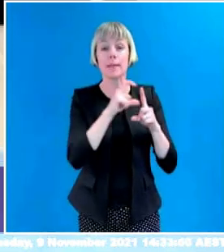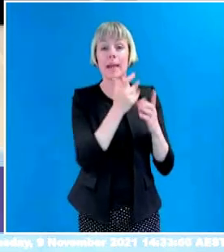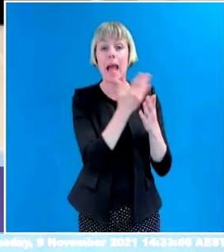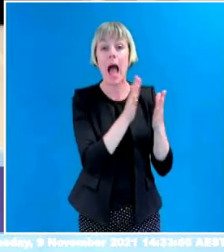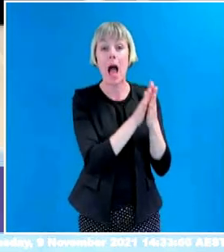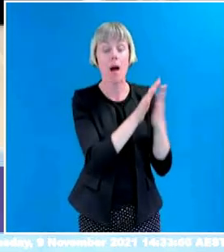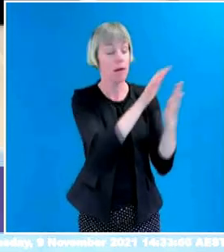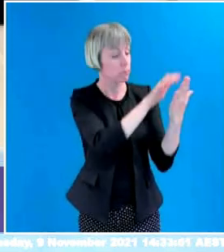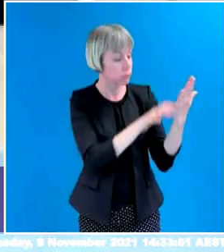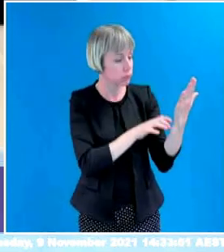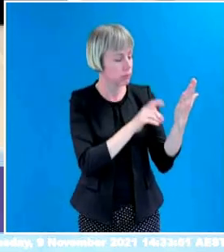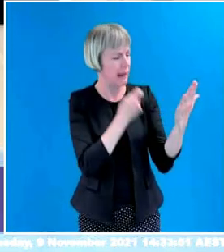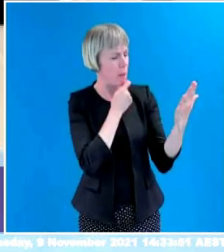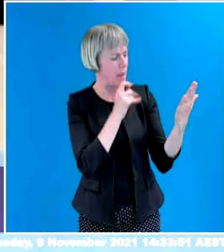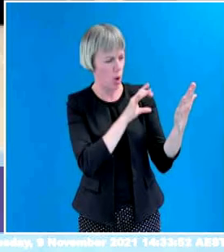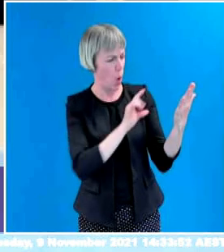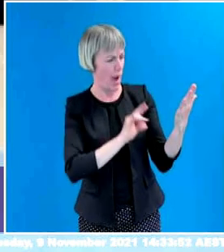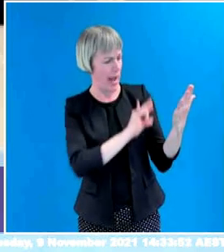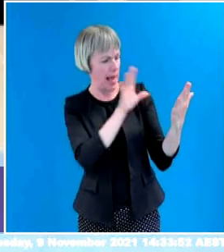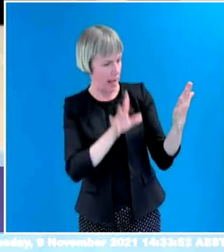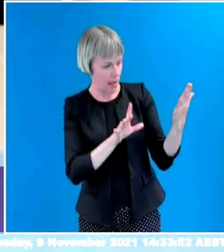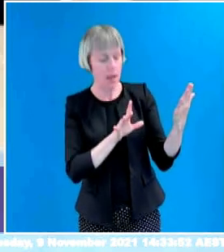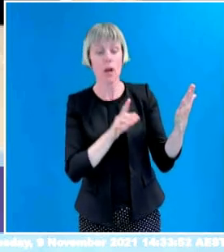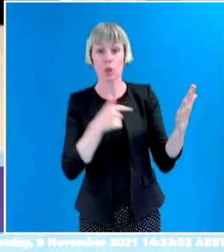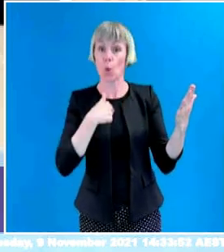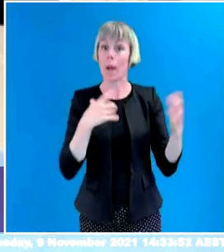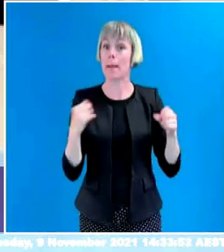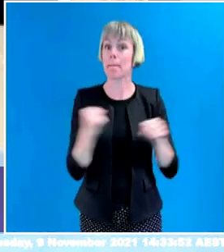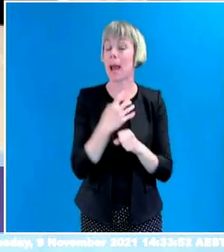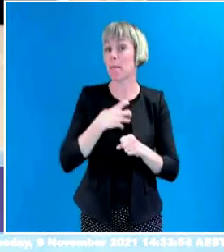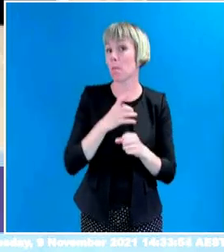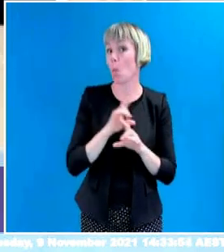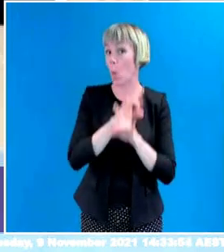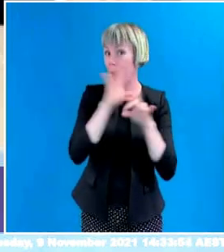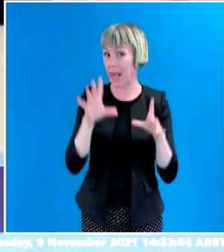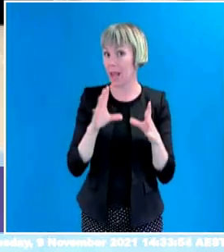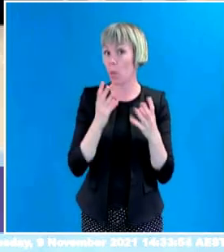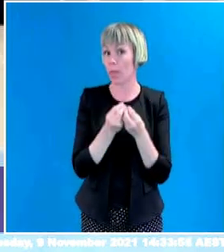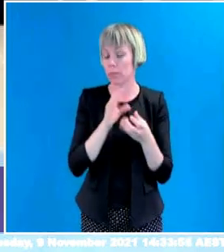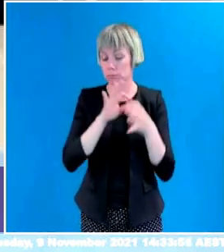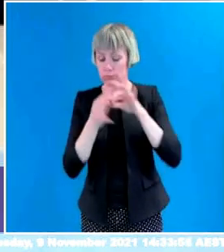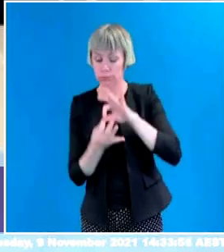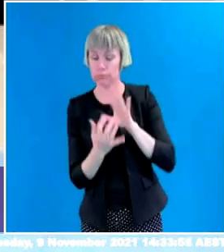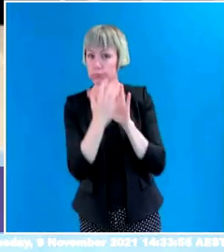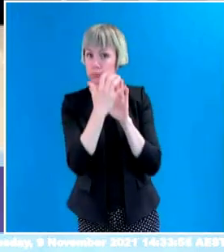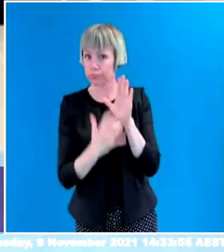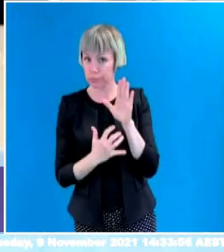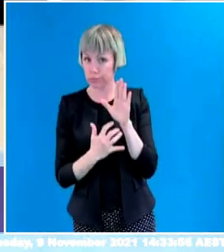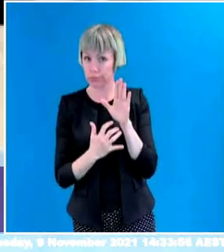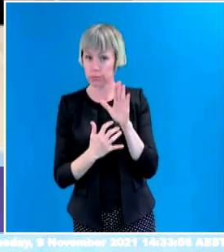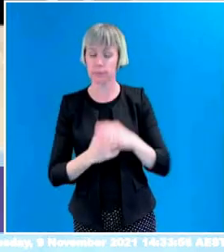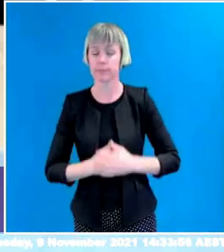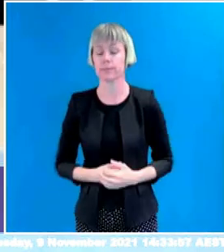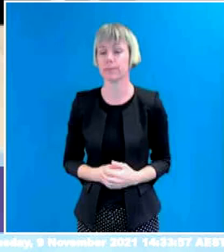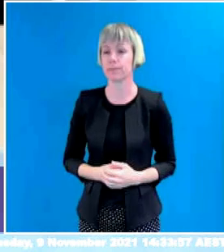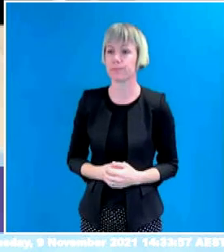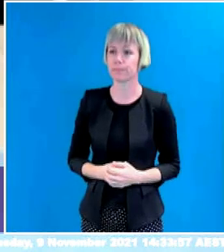understanding of how it works. To follow up Ms Eastman's questions, presumably in order for there